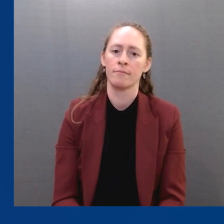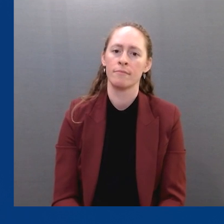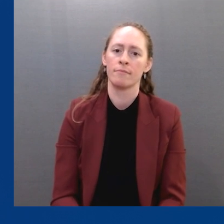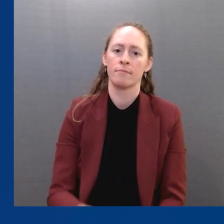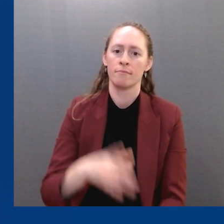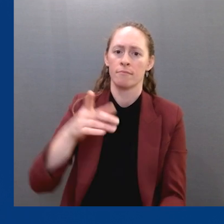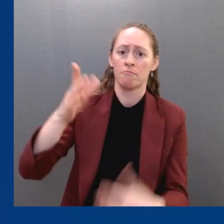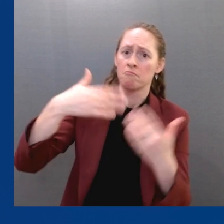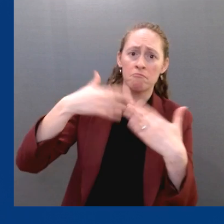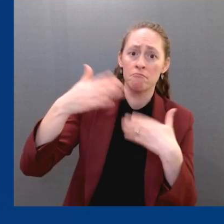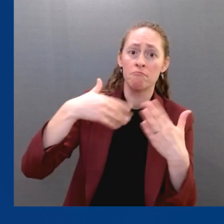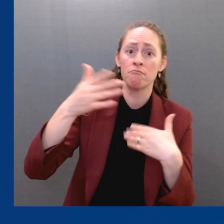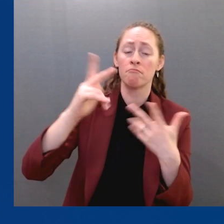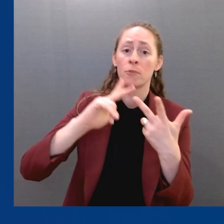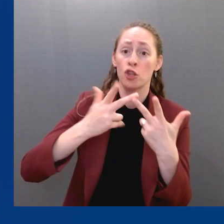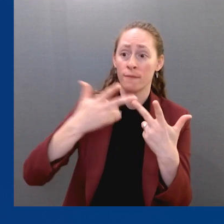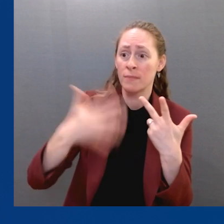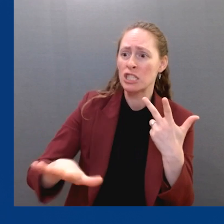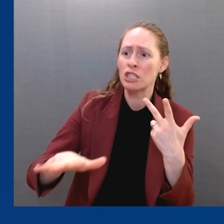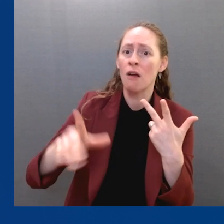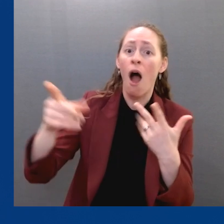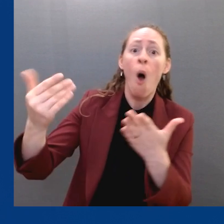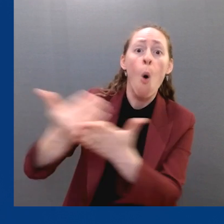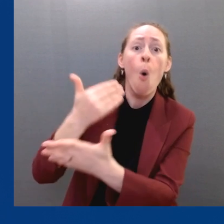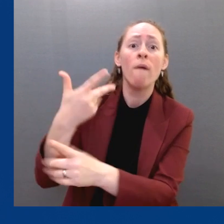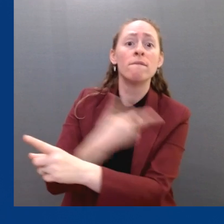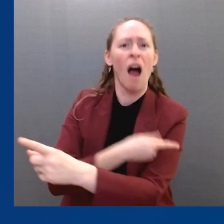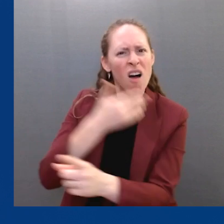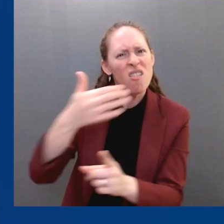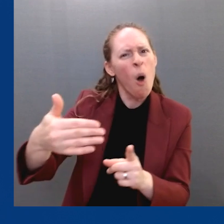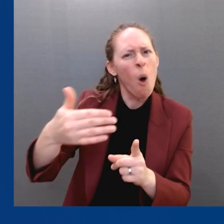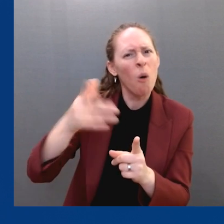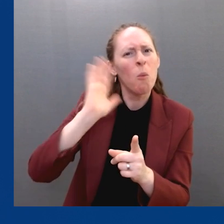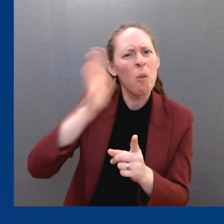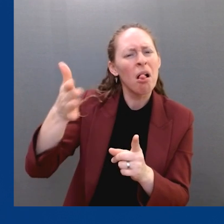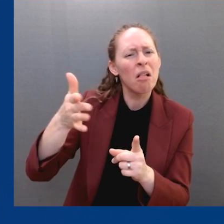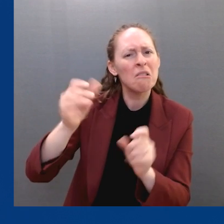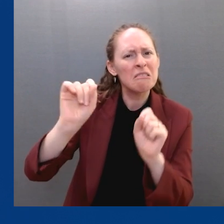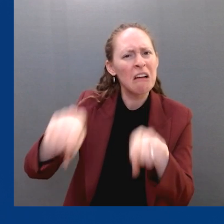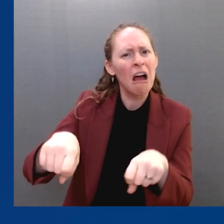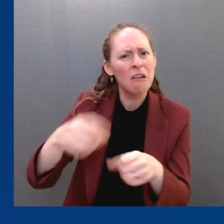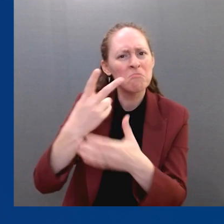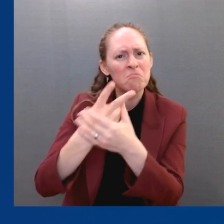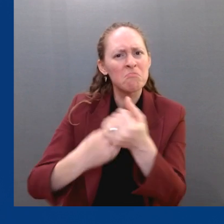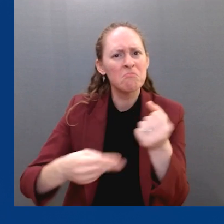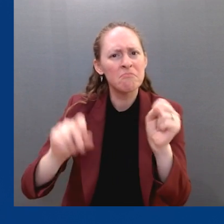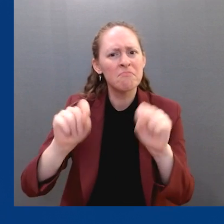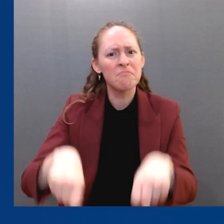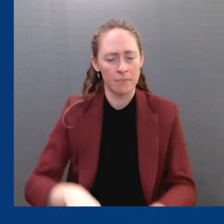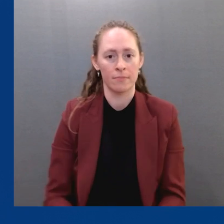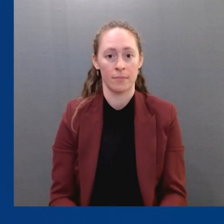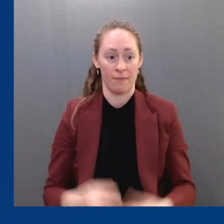it does not preclude your also doing it in the fall. So if the risk is now, address the current risk.